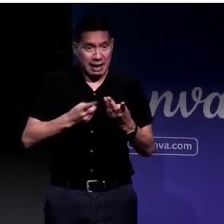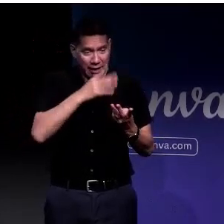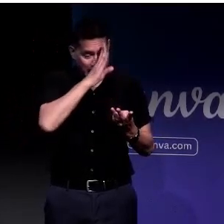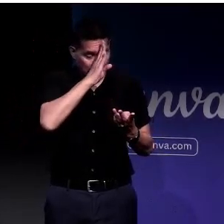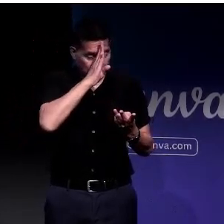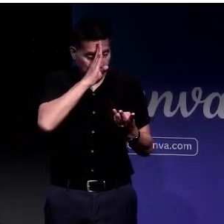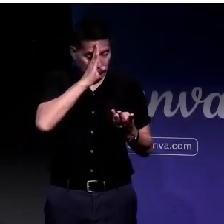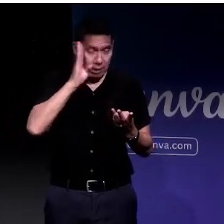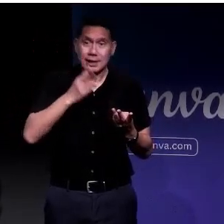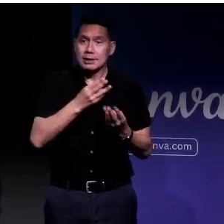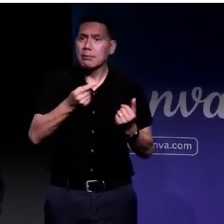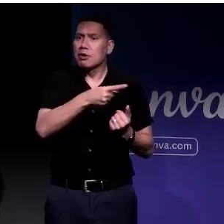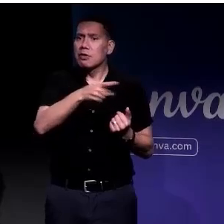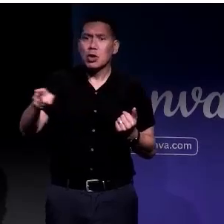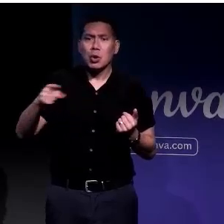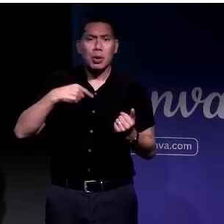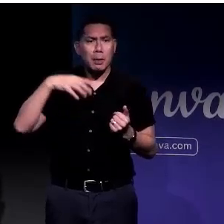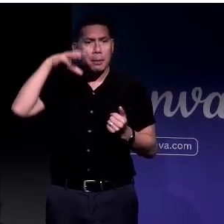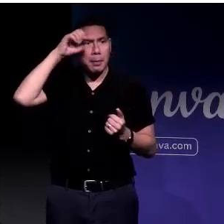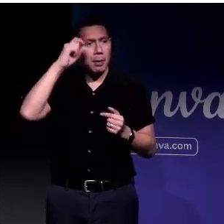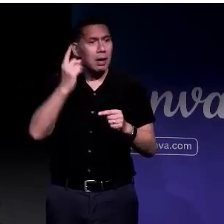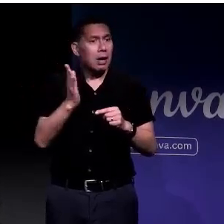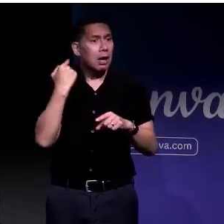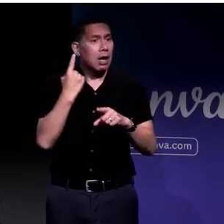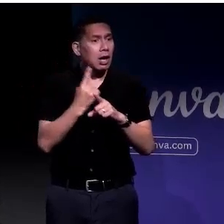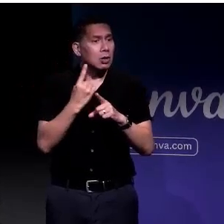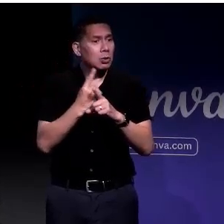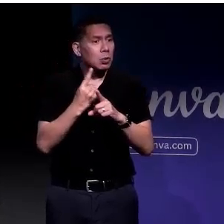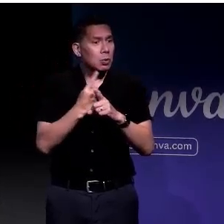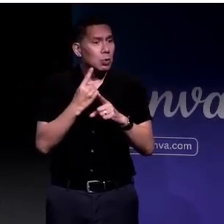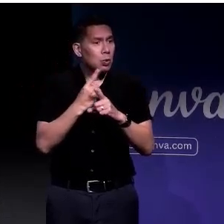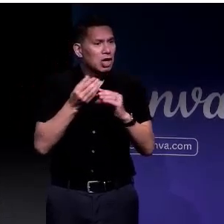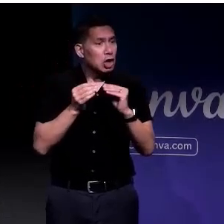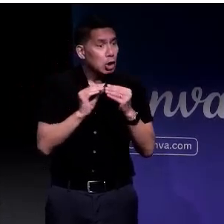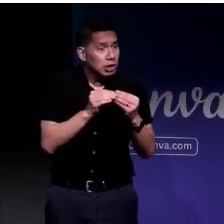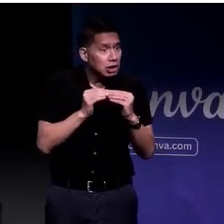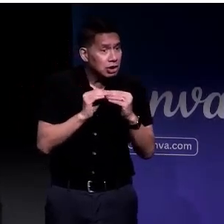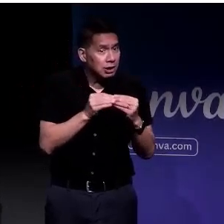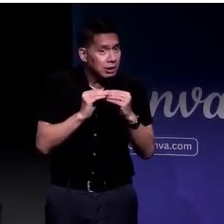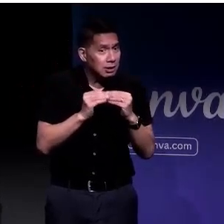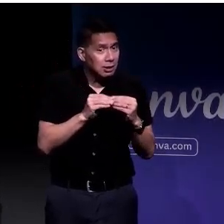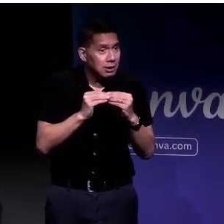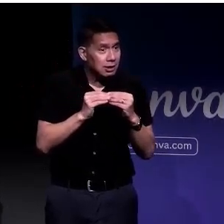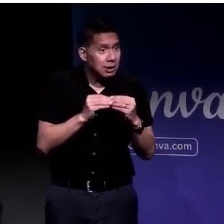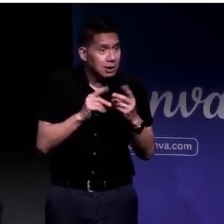Some of you may know what I'm talking about bedtime negotiation Peacemaking,